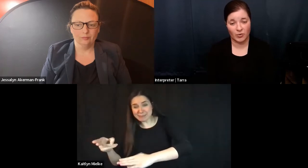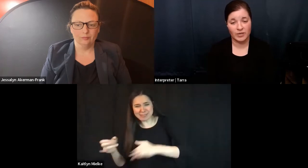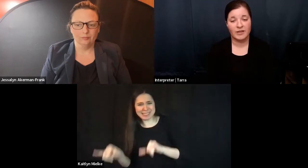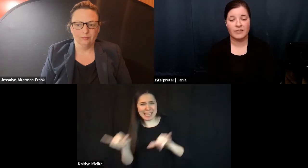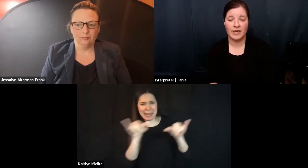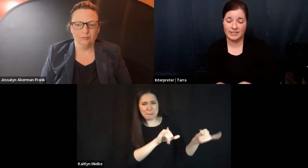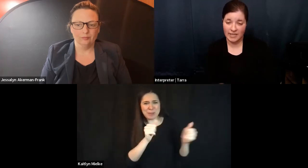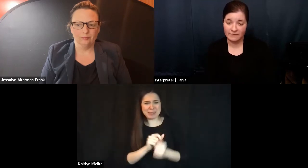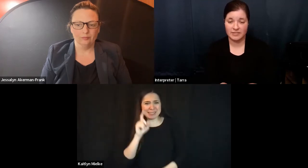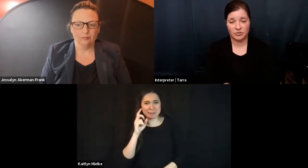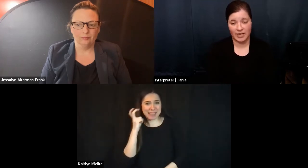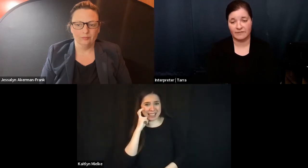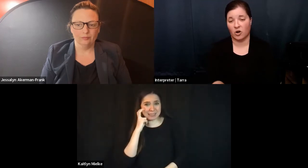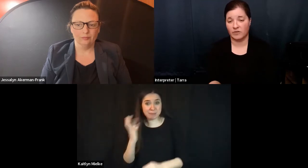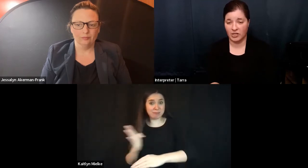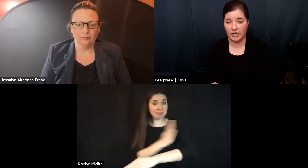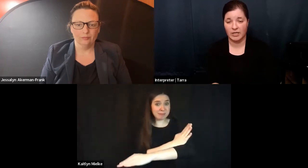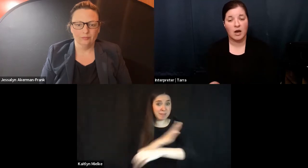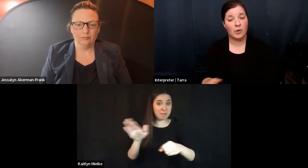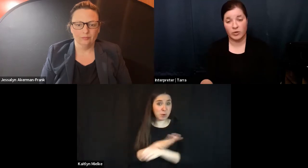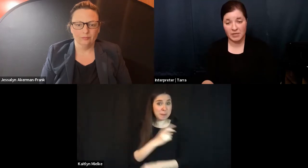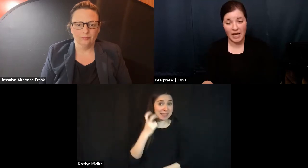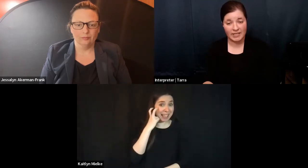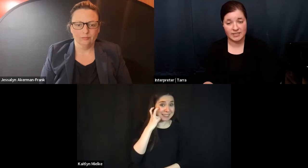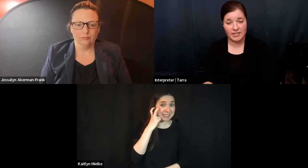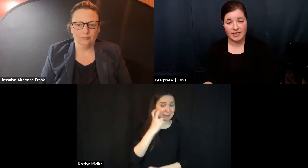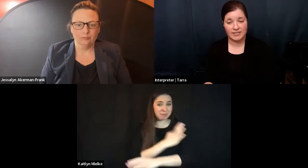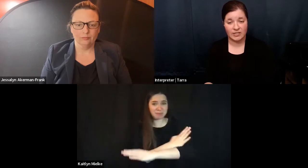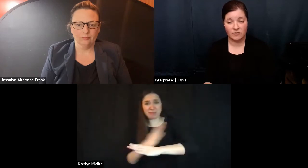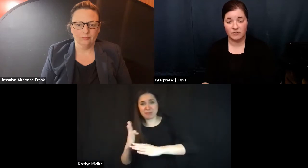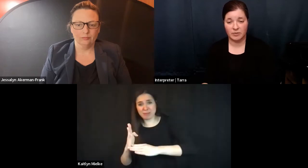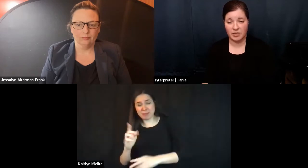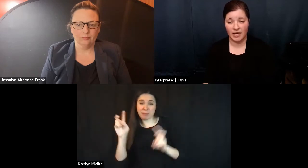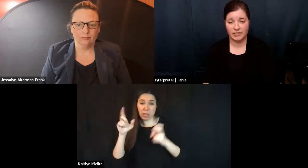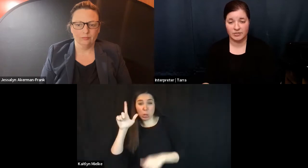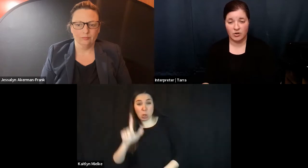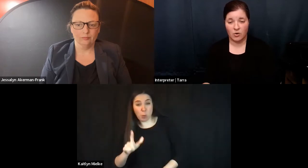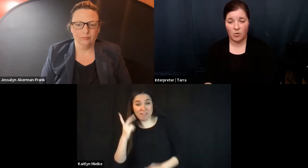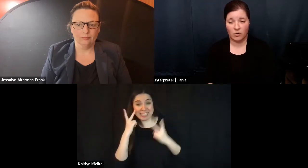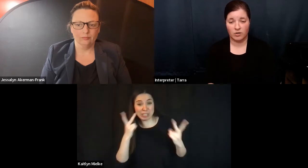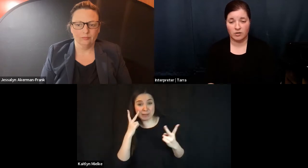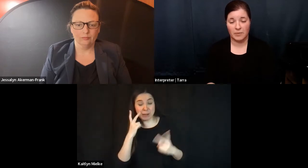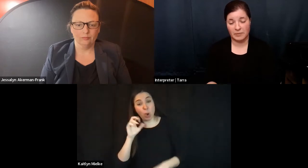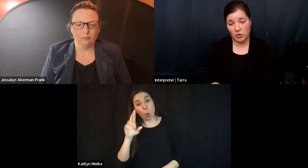But I'm not fully blind and I'm not fully deaf.